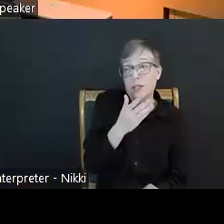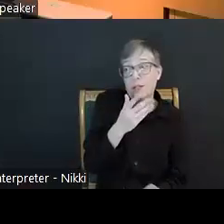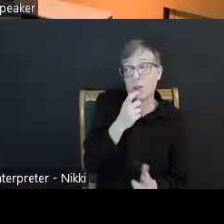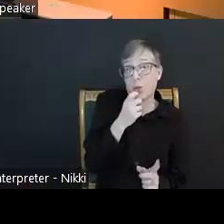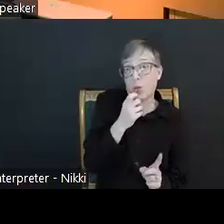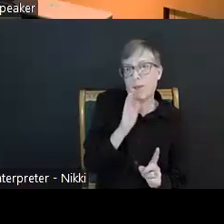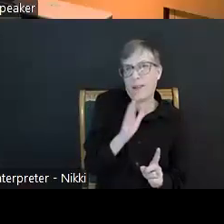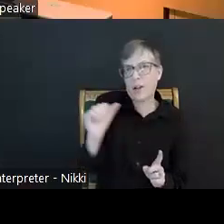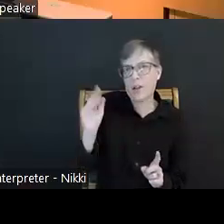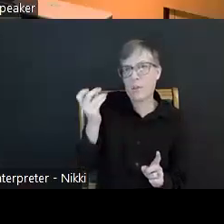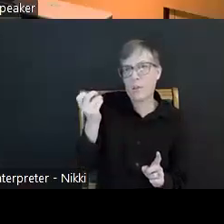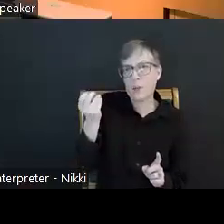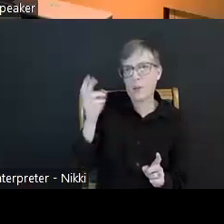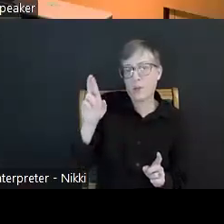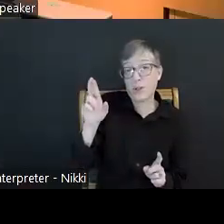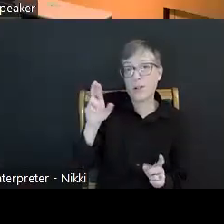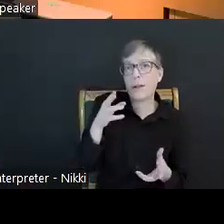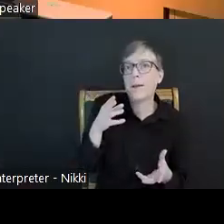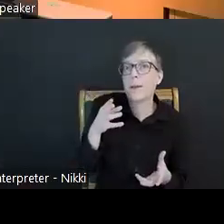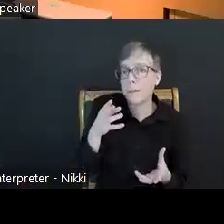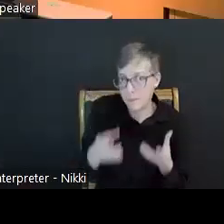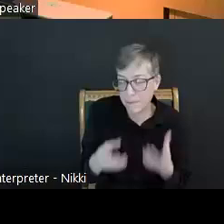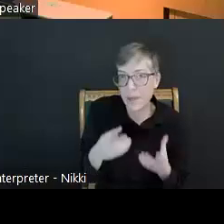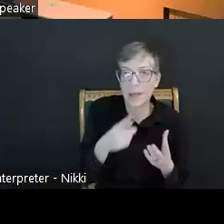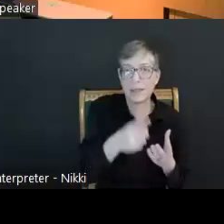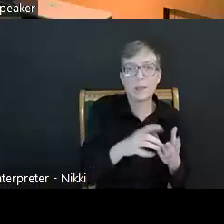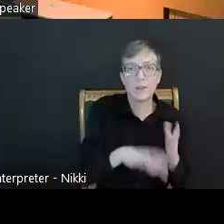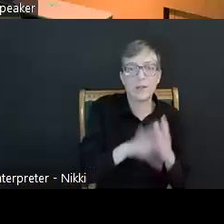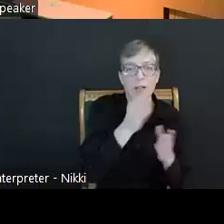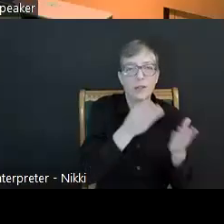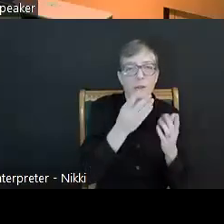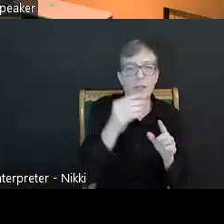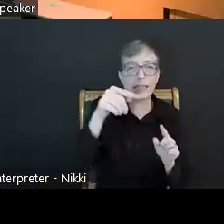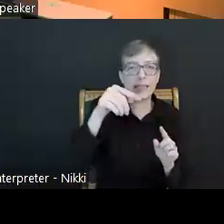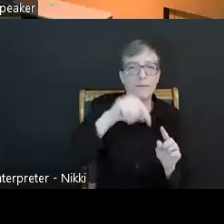within the community and I think being very conscious about what you're putting in notes